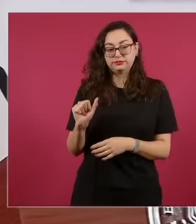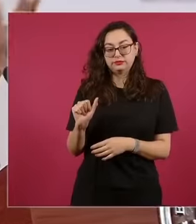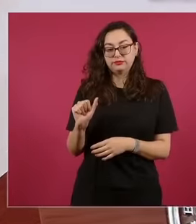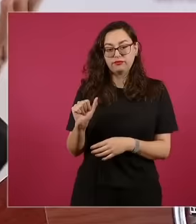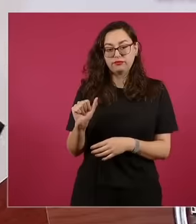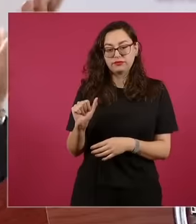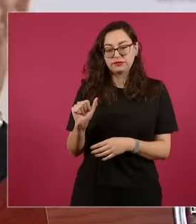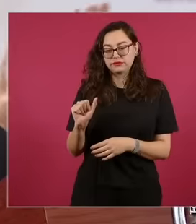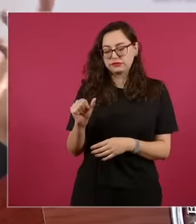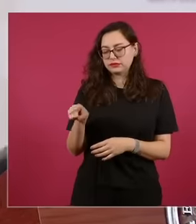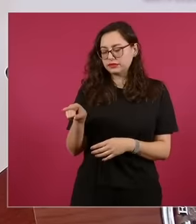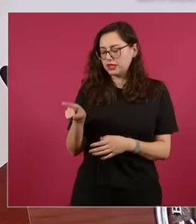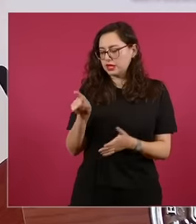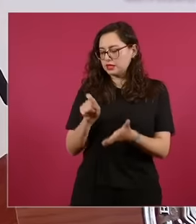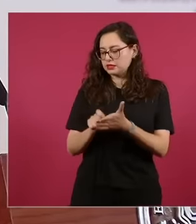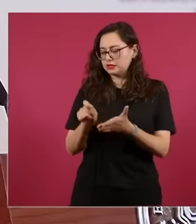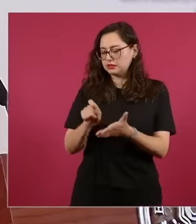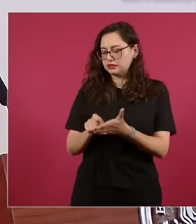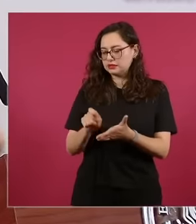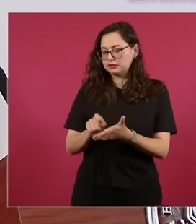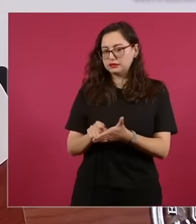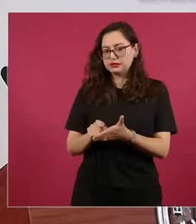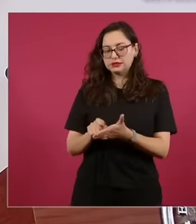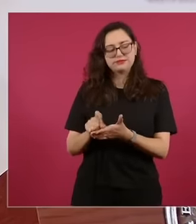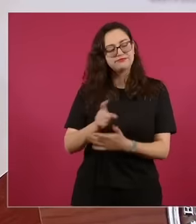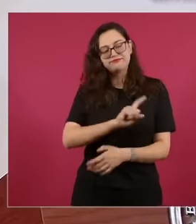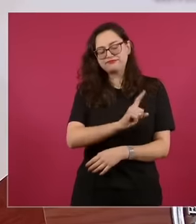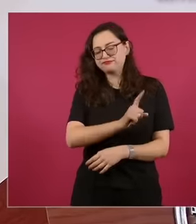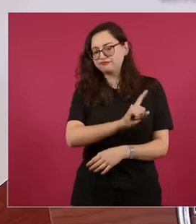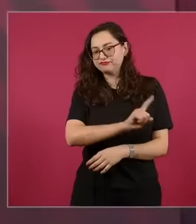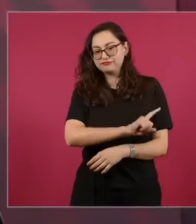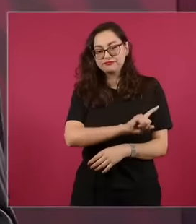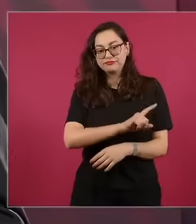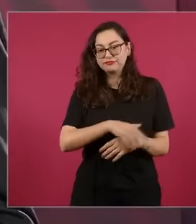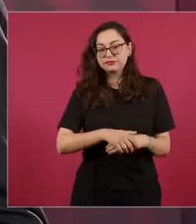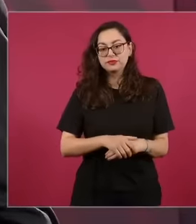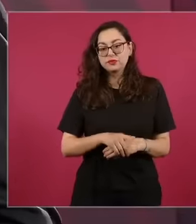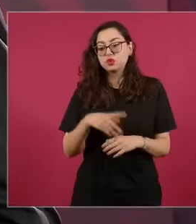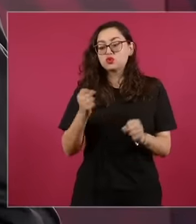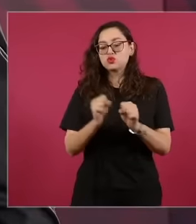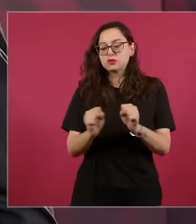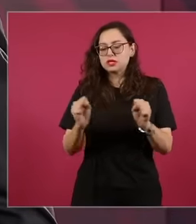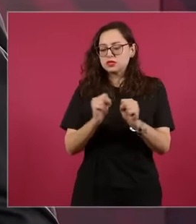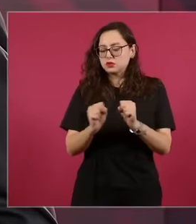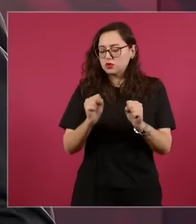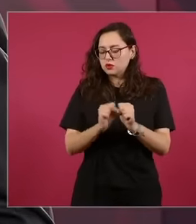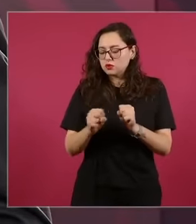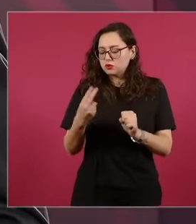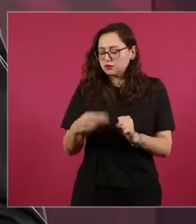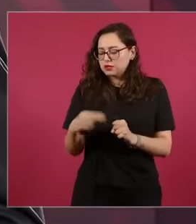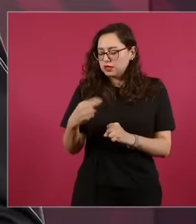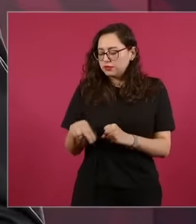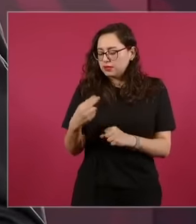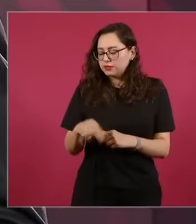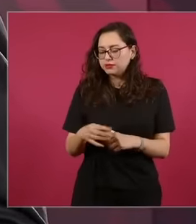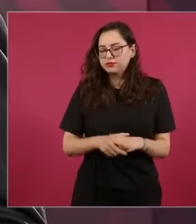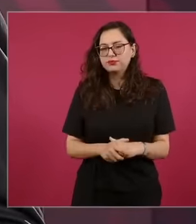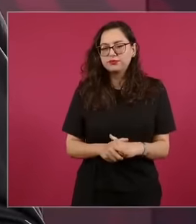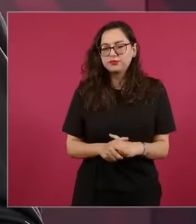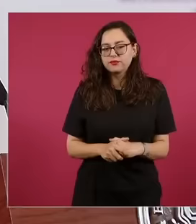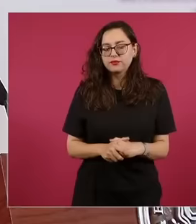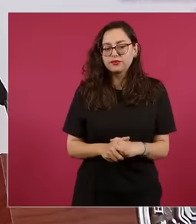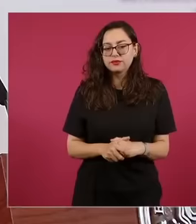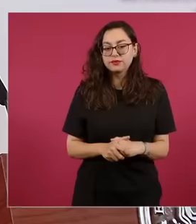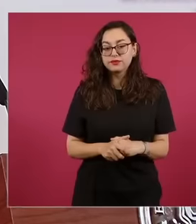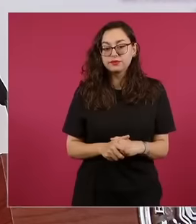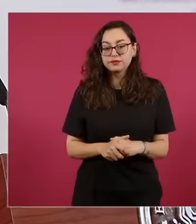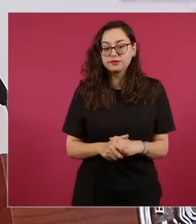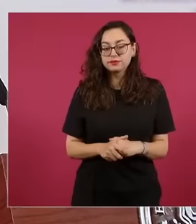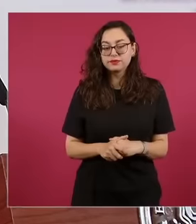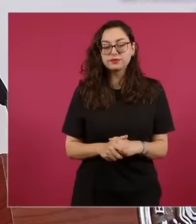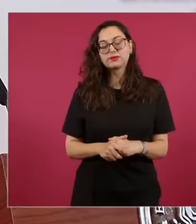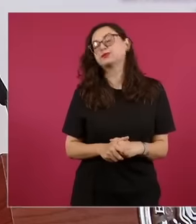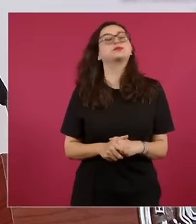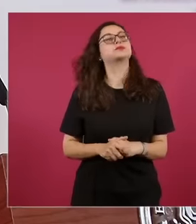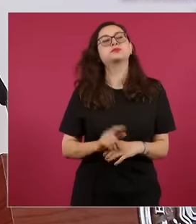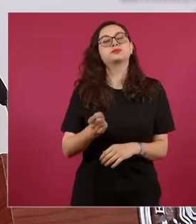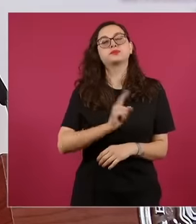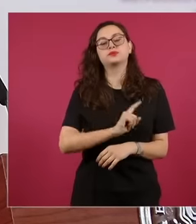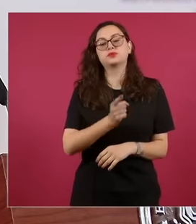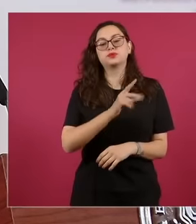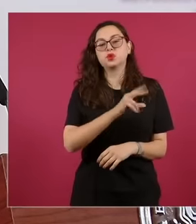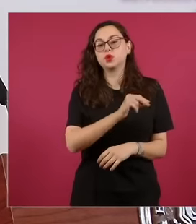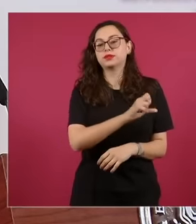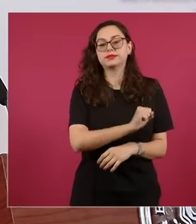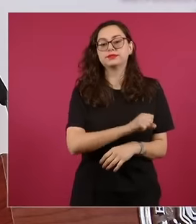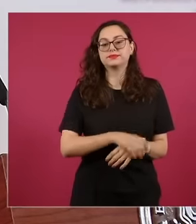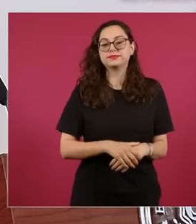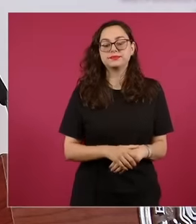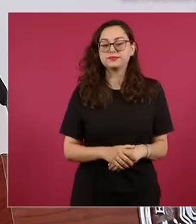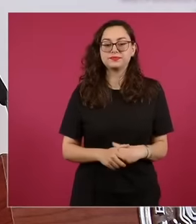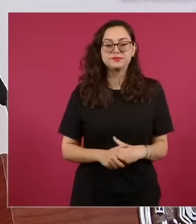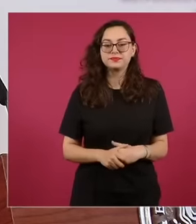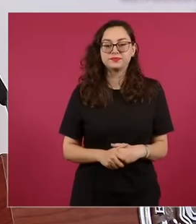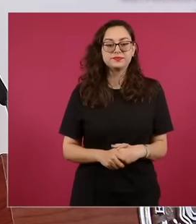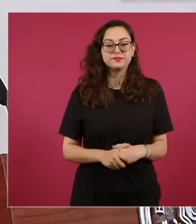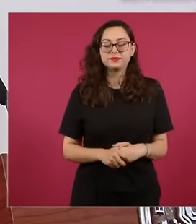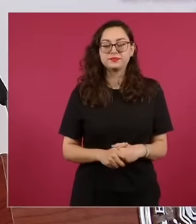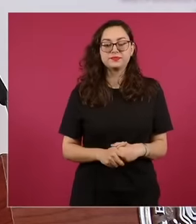writer, not the nephew of Luis Luis Cabrera No it is not it was not Luis it